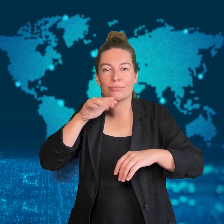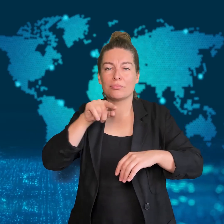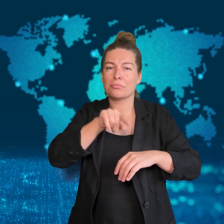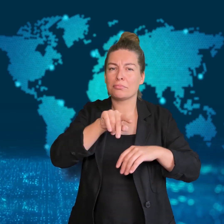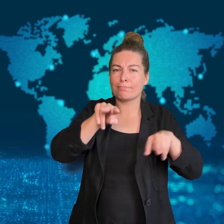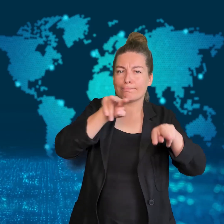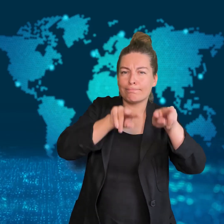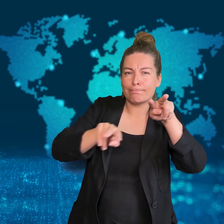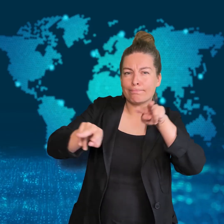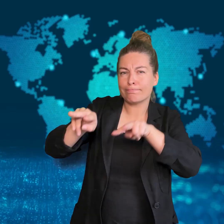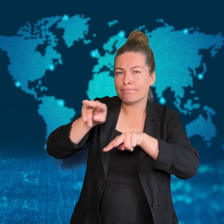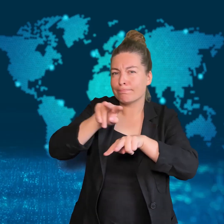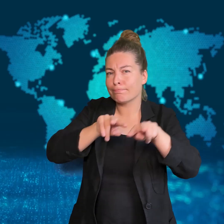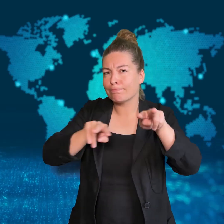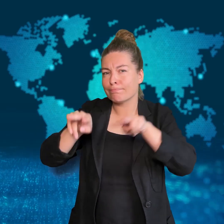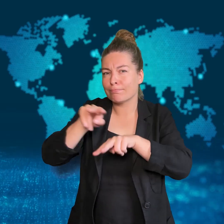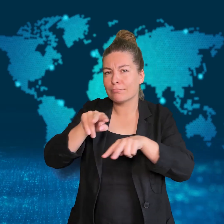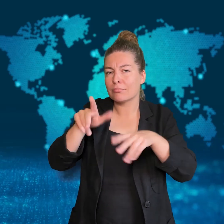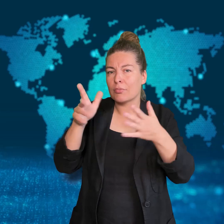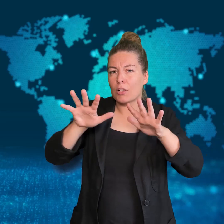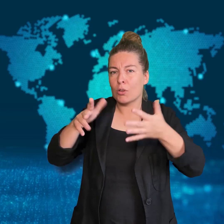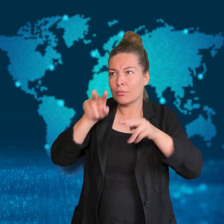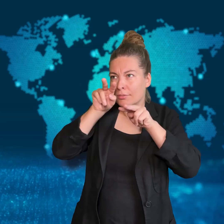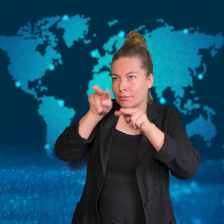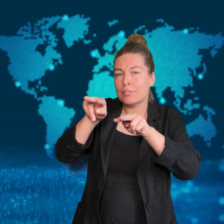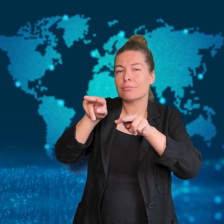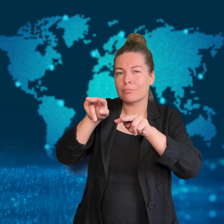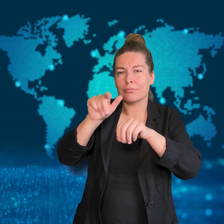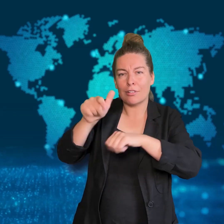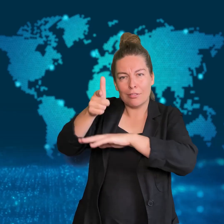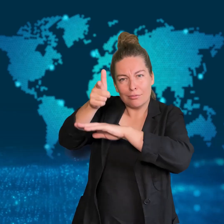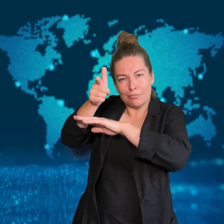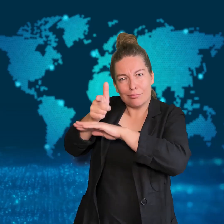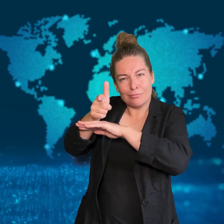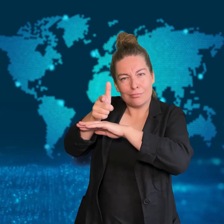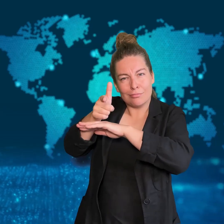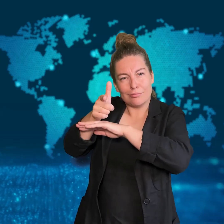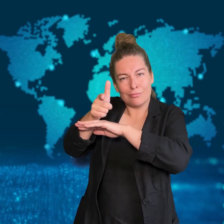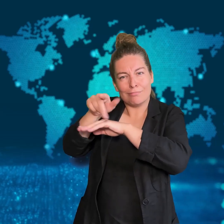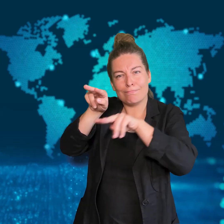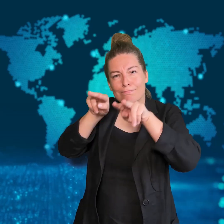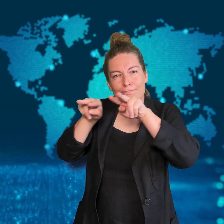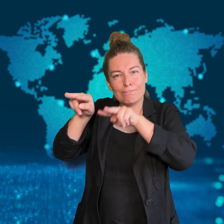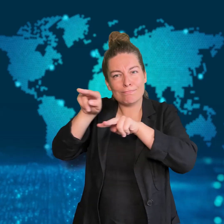NASA has spotted the bag using the ISS' external cameras.